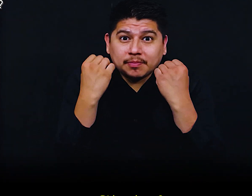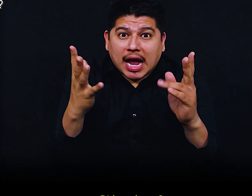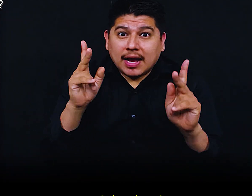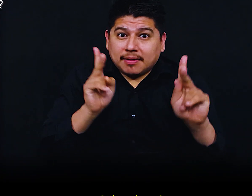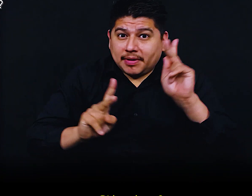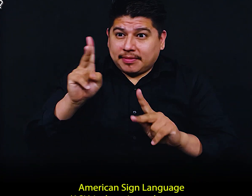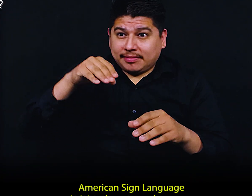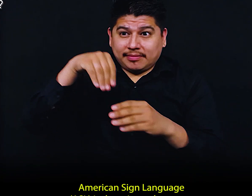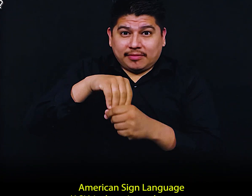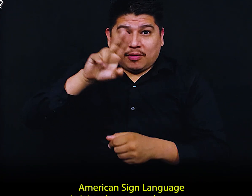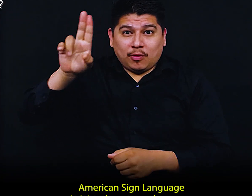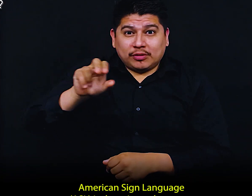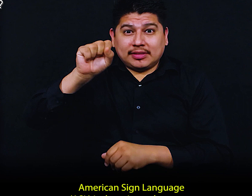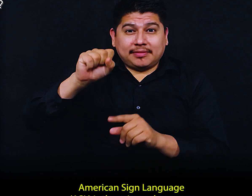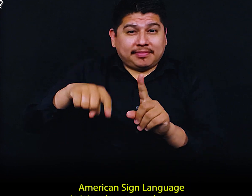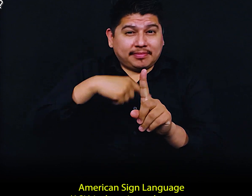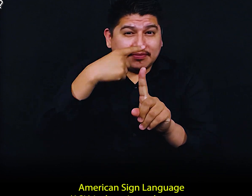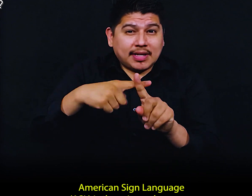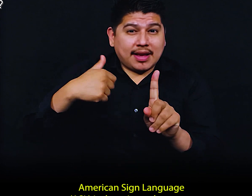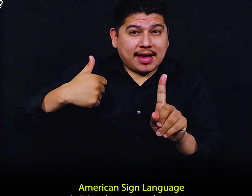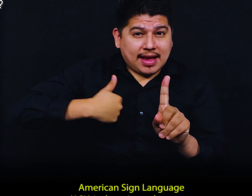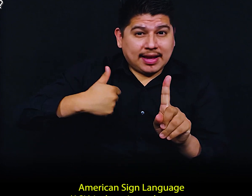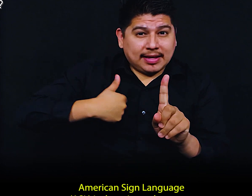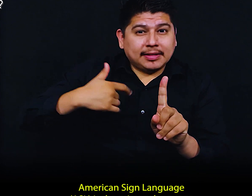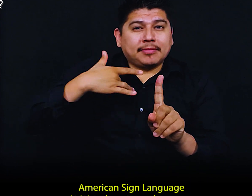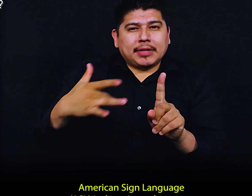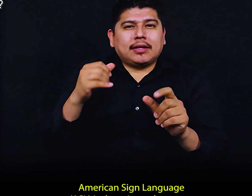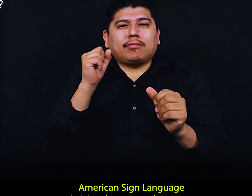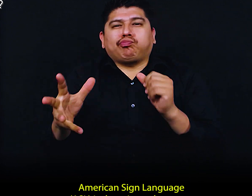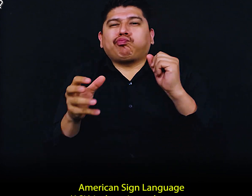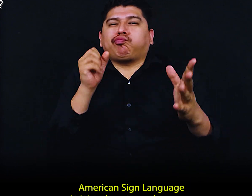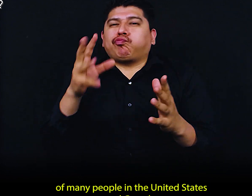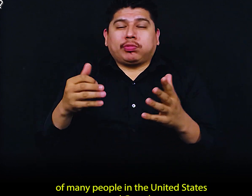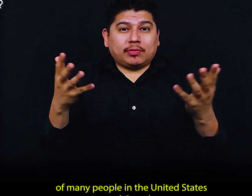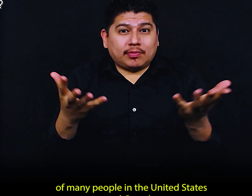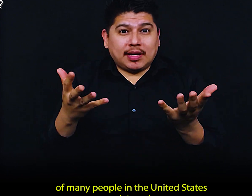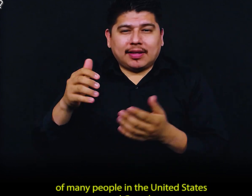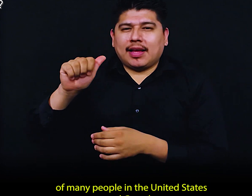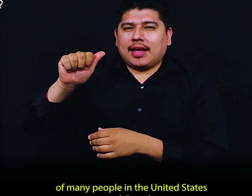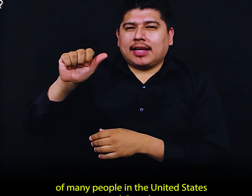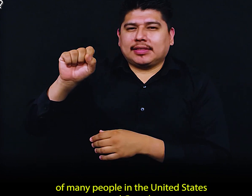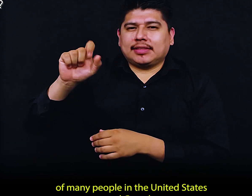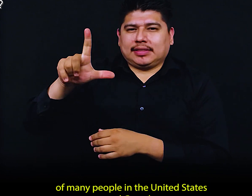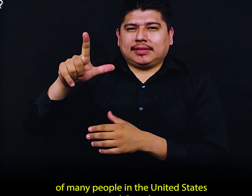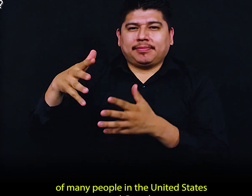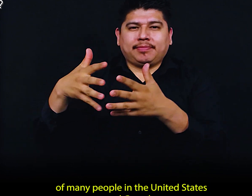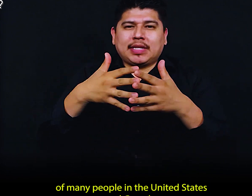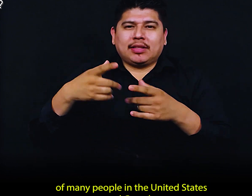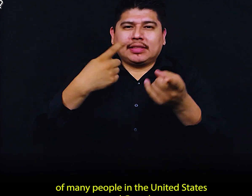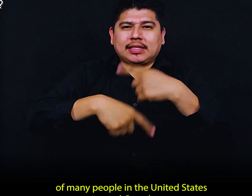Did you know? American Sign Language (ASL) is the primary language of many people in the United States and Canada.